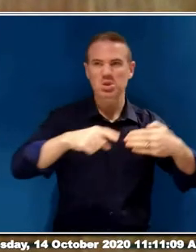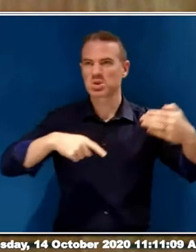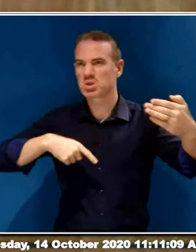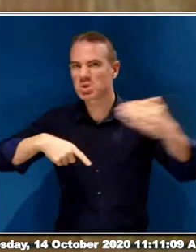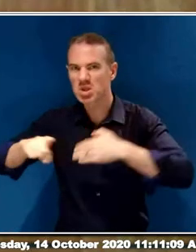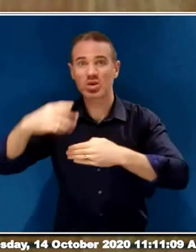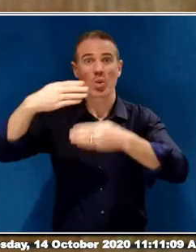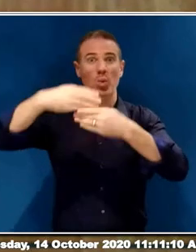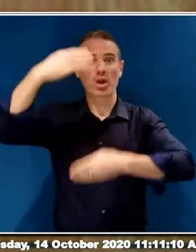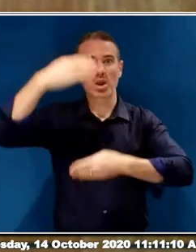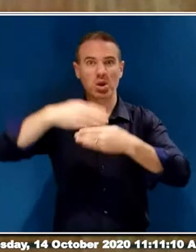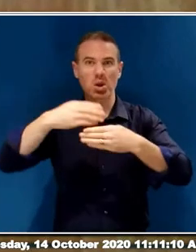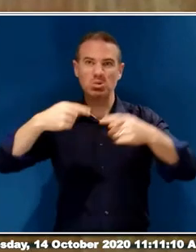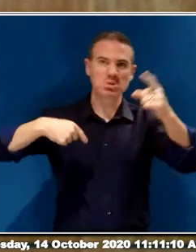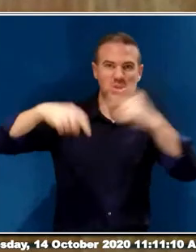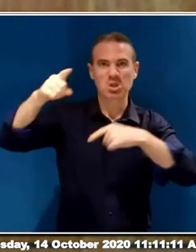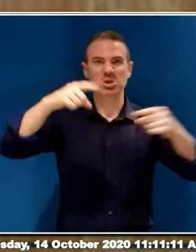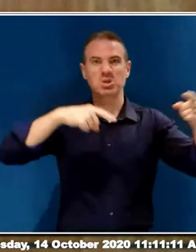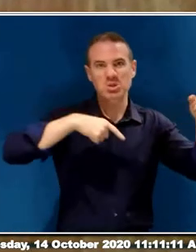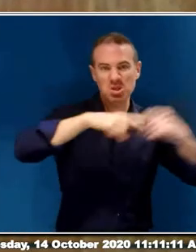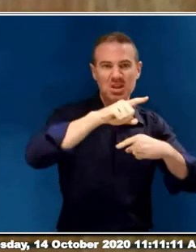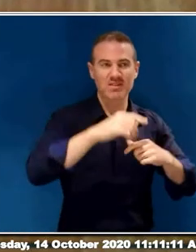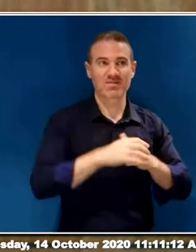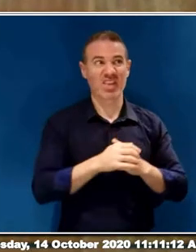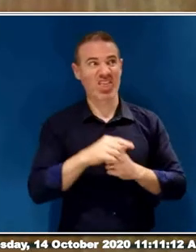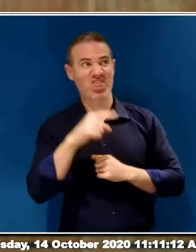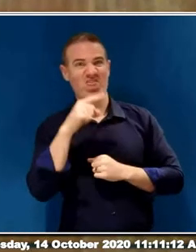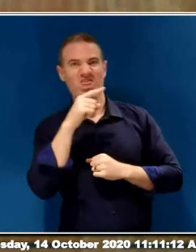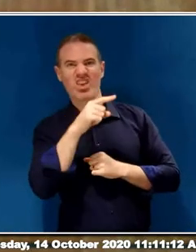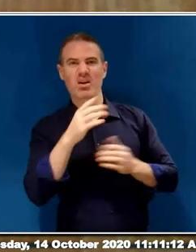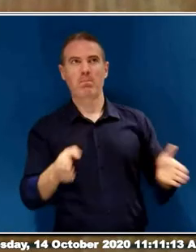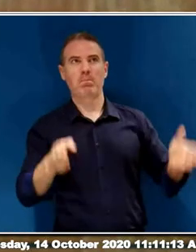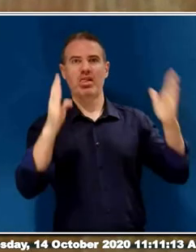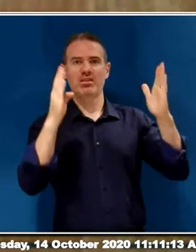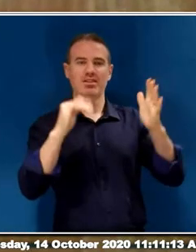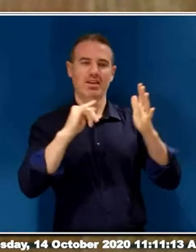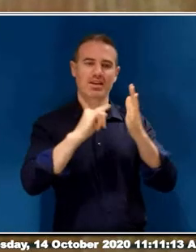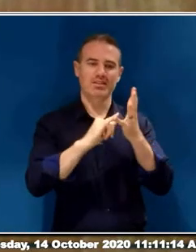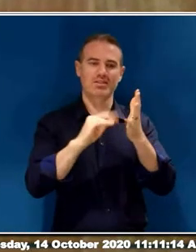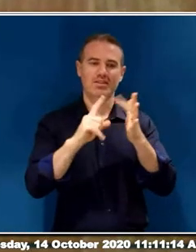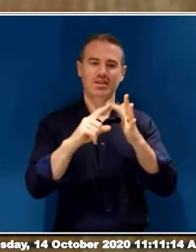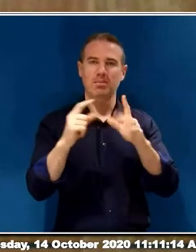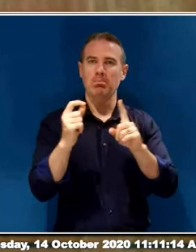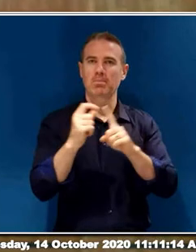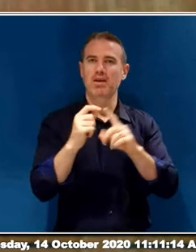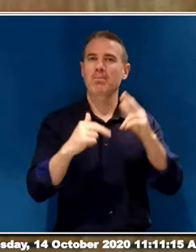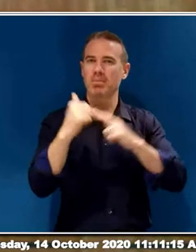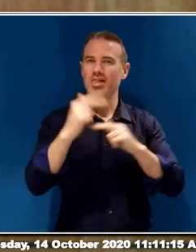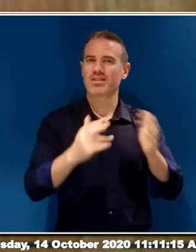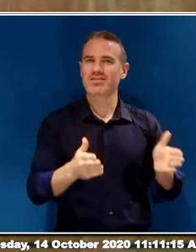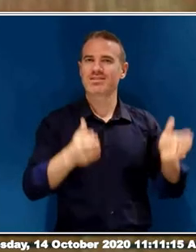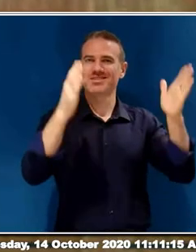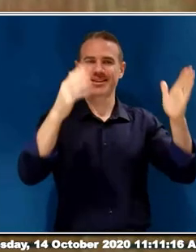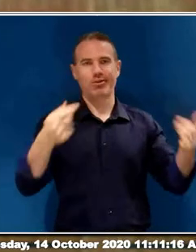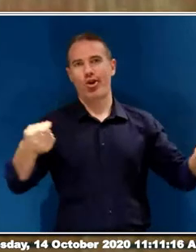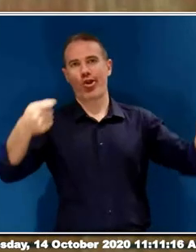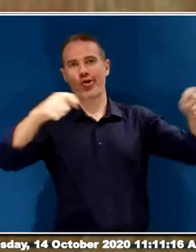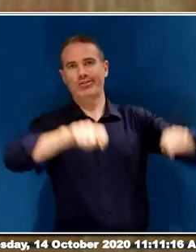The building, the SEP building was put into a lockdown. However, there was one particular teacher, and my understanding of a